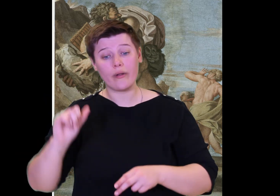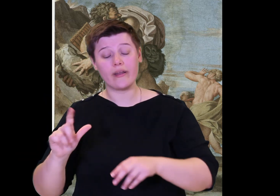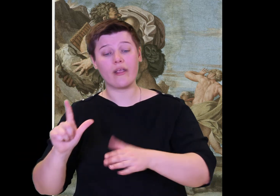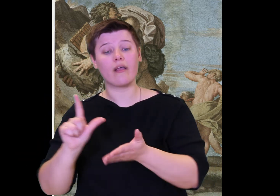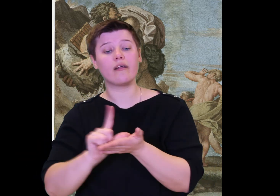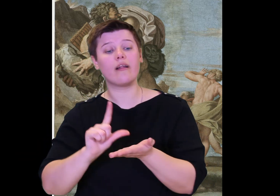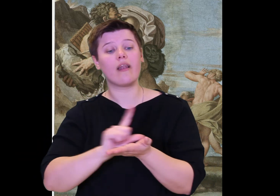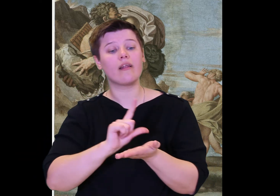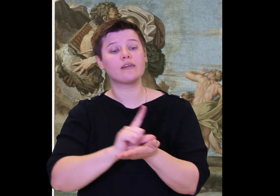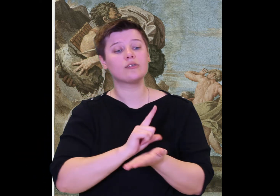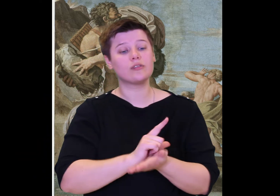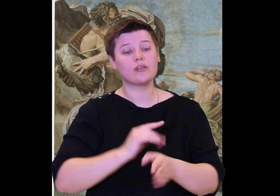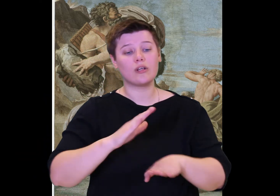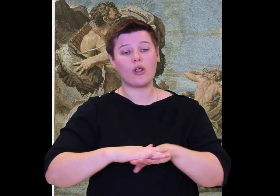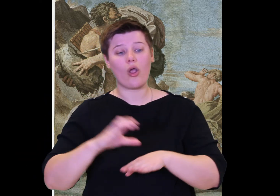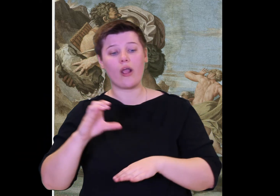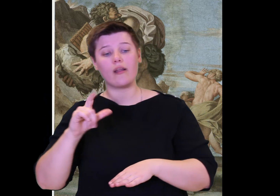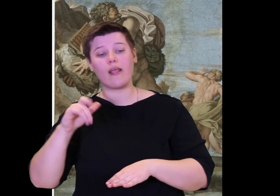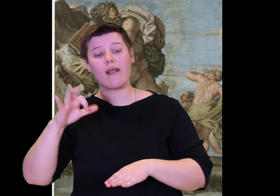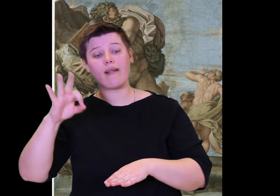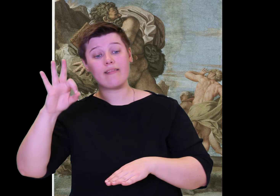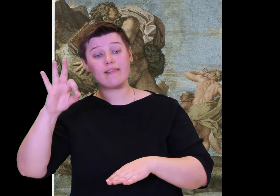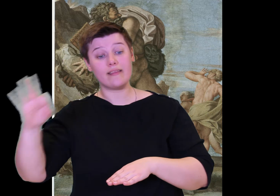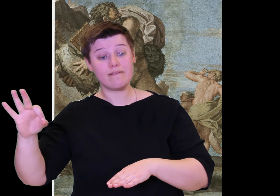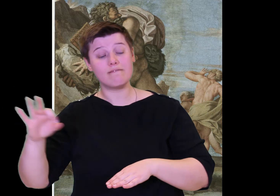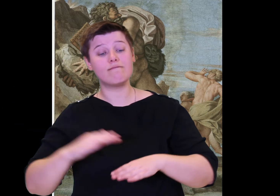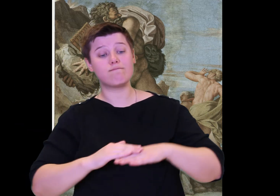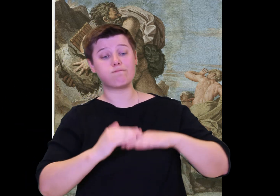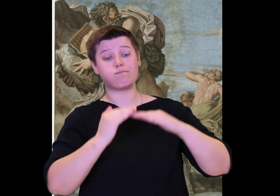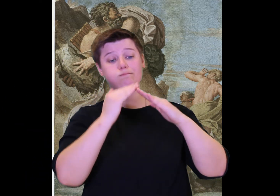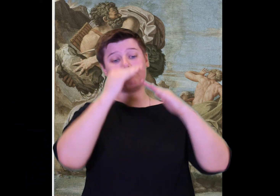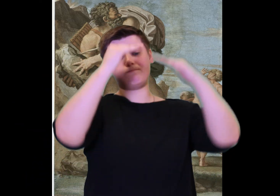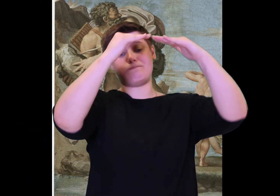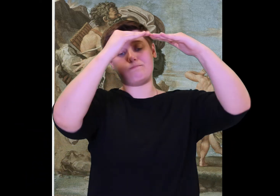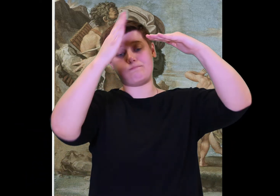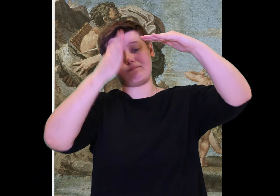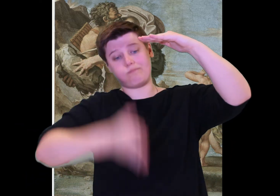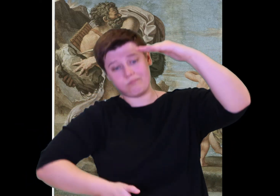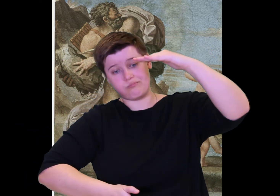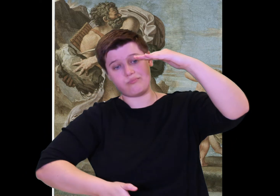our folly had deprived us of fair winds.